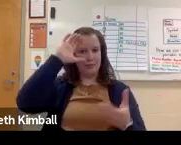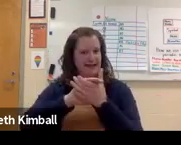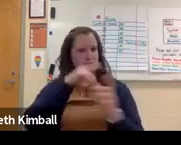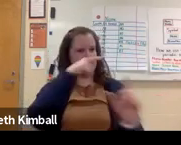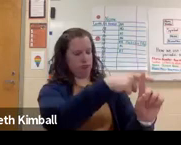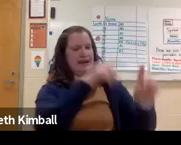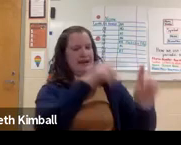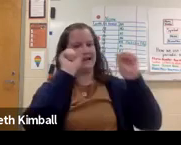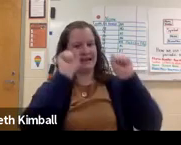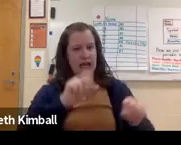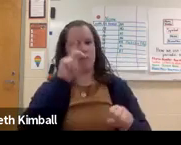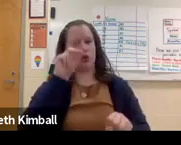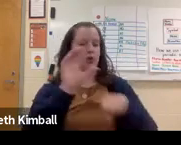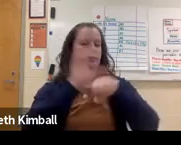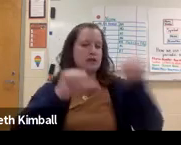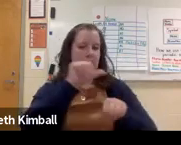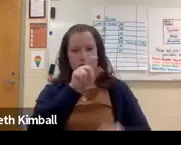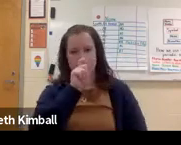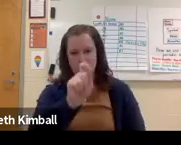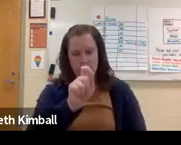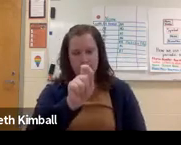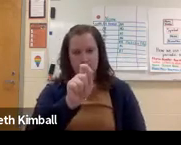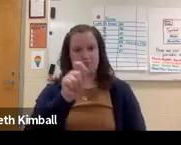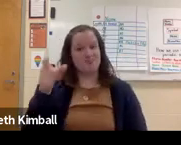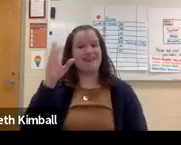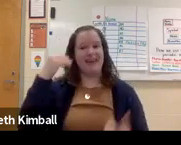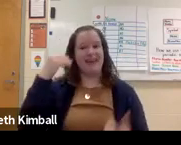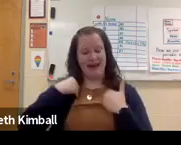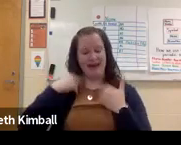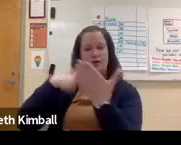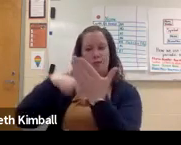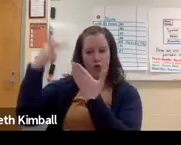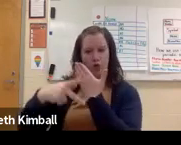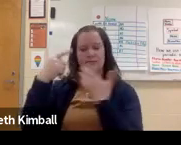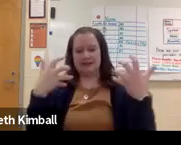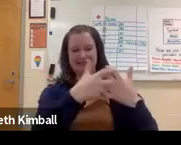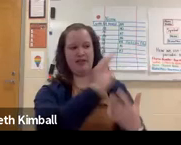Code.org believes that any child can do coding.